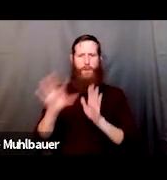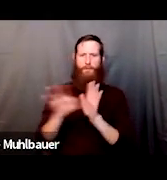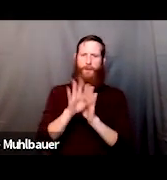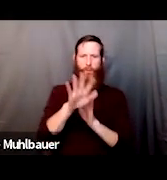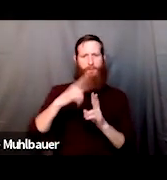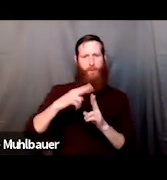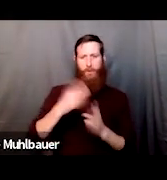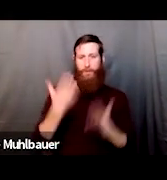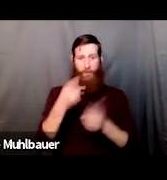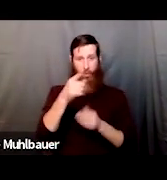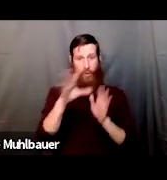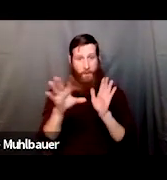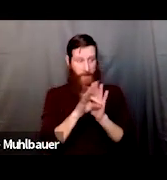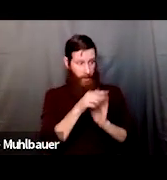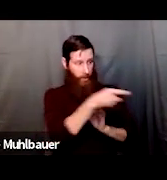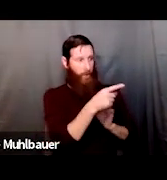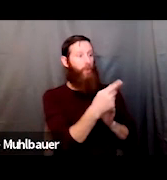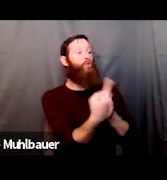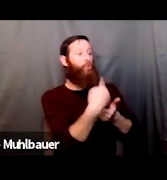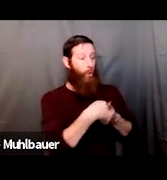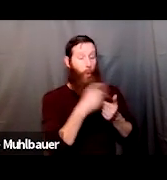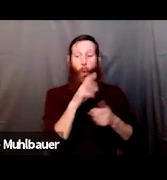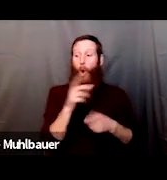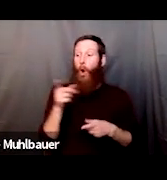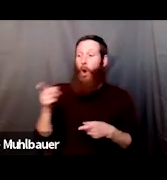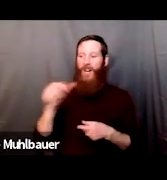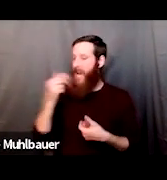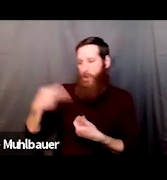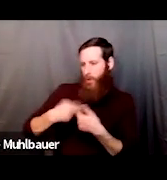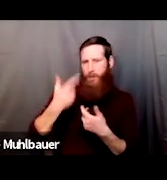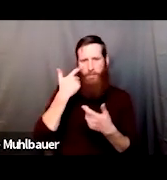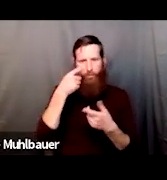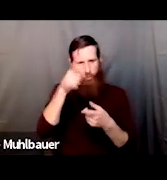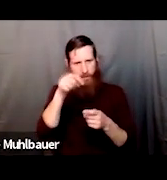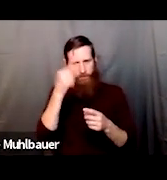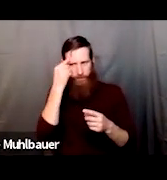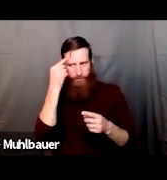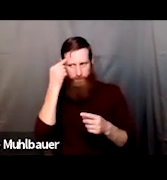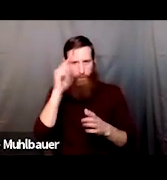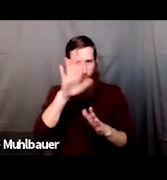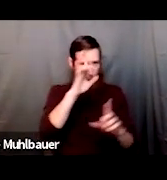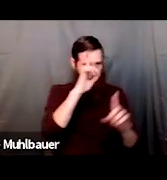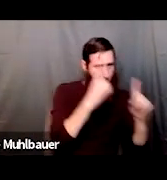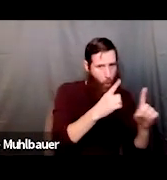don't choose to go out with others based on lining up our goals and objectives for the day and our risk tolerance.